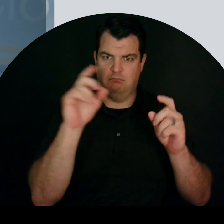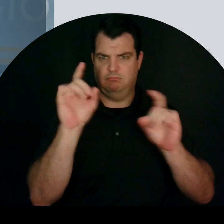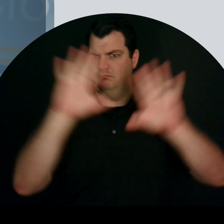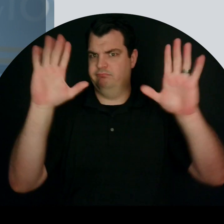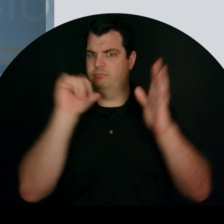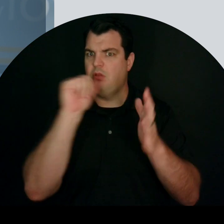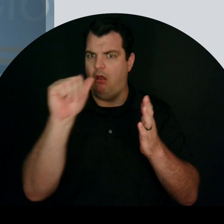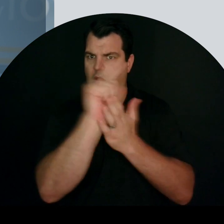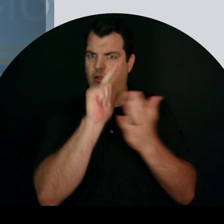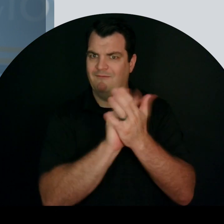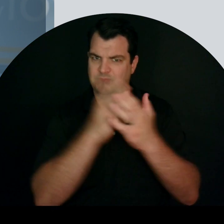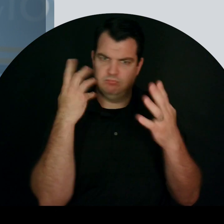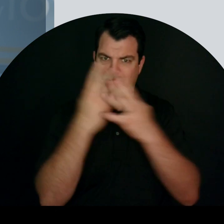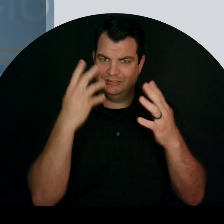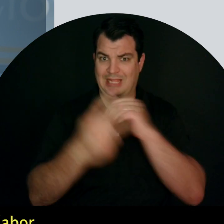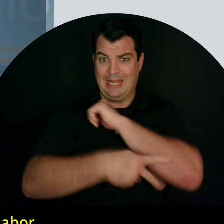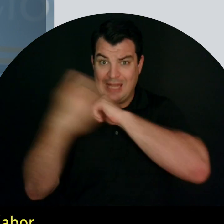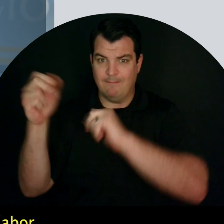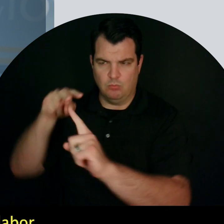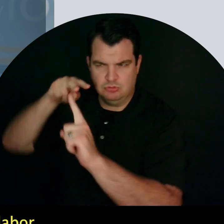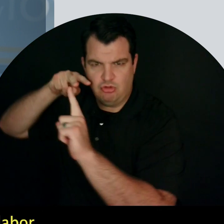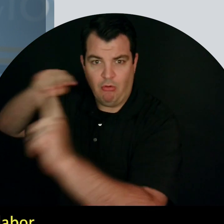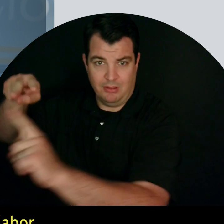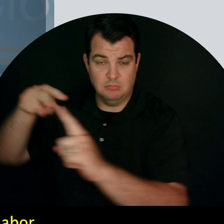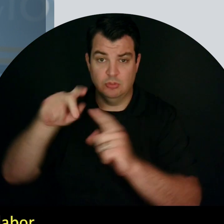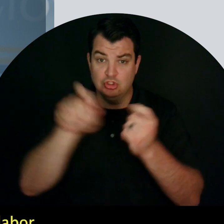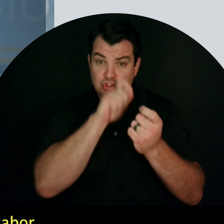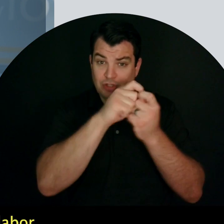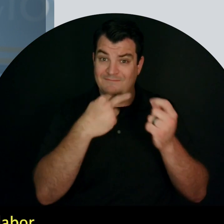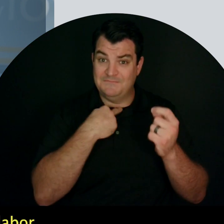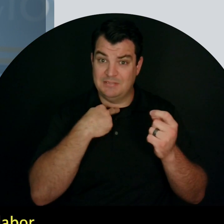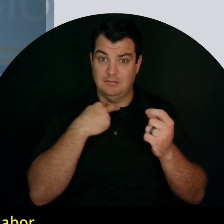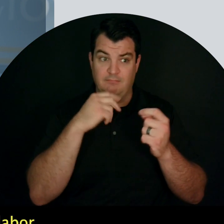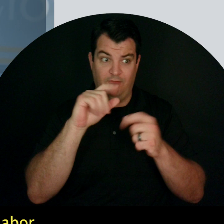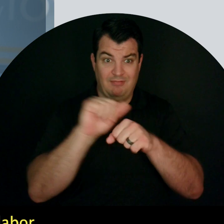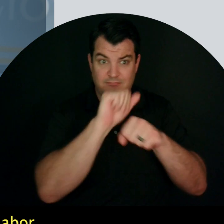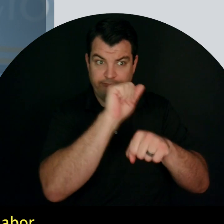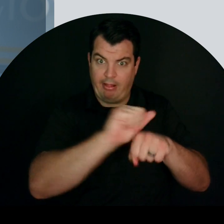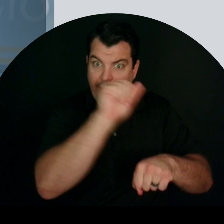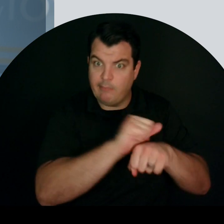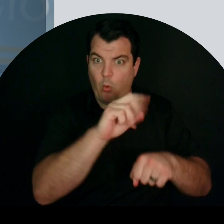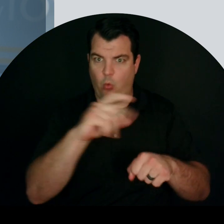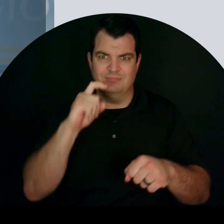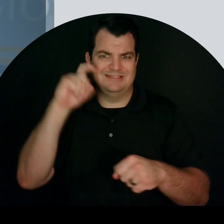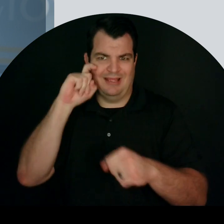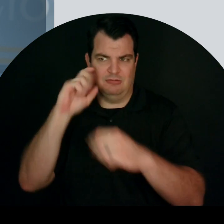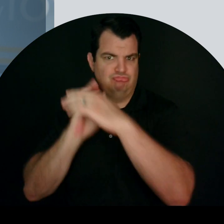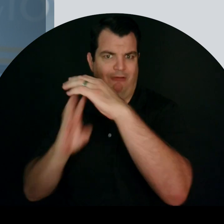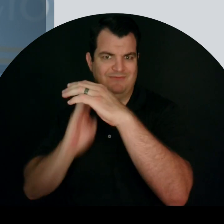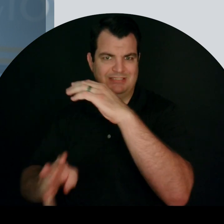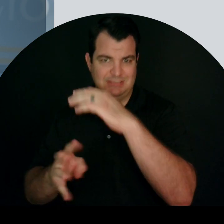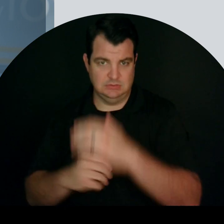kidnaping or stalking. and certain victims of labor and sex trafficking. To receive OVS reimbursement,